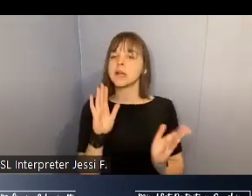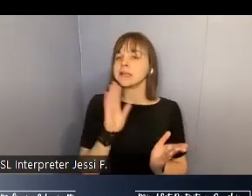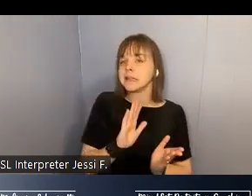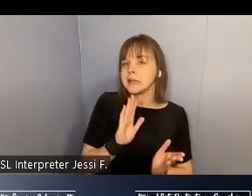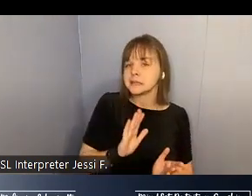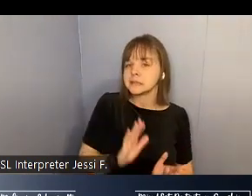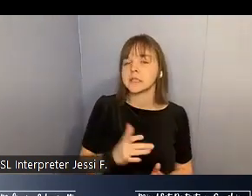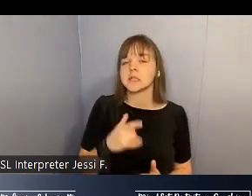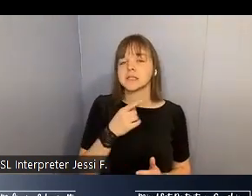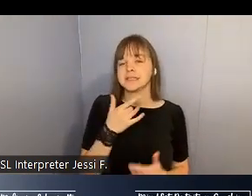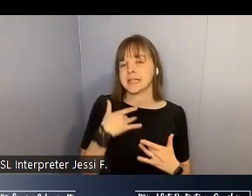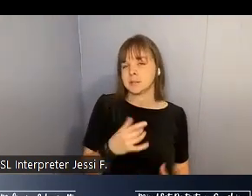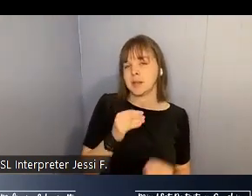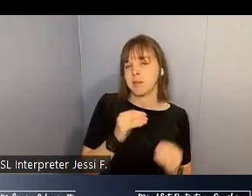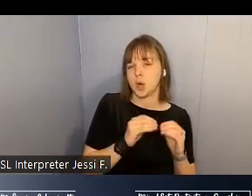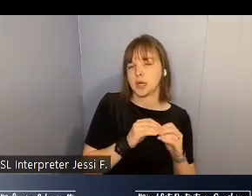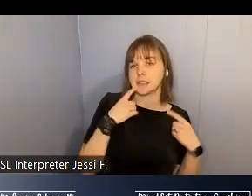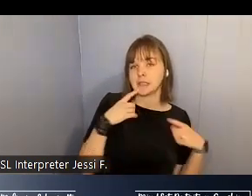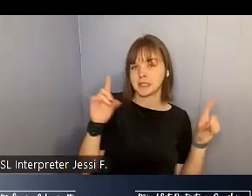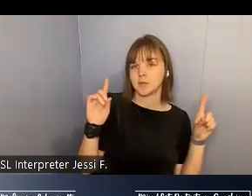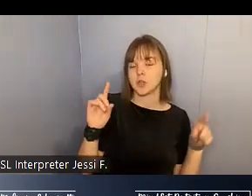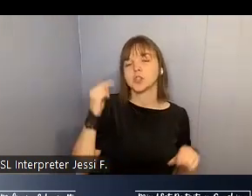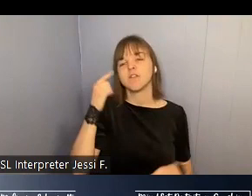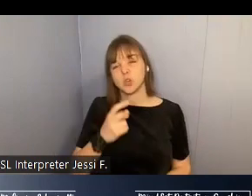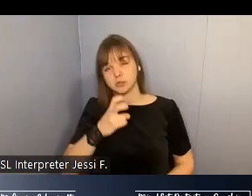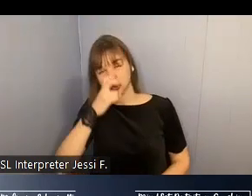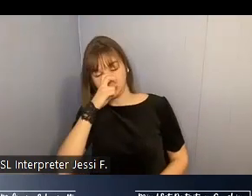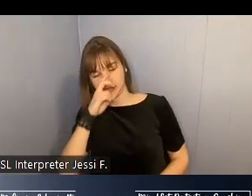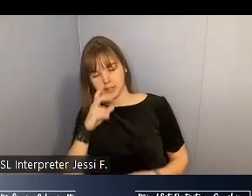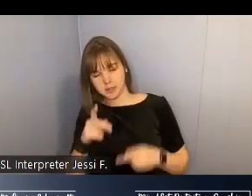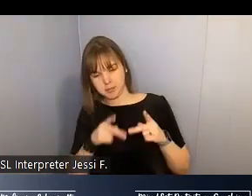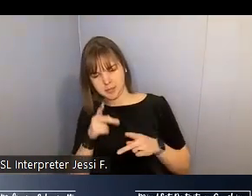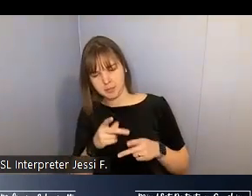they show that with rigid restraint, people are more apt to have cognitive food